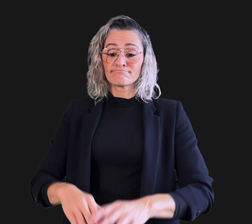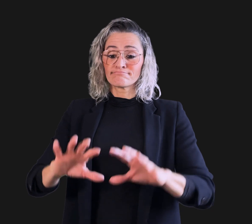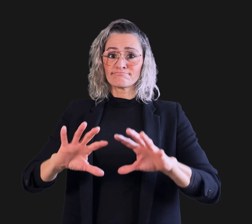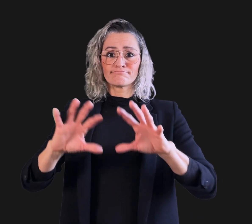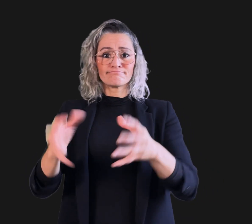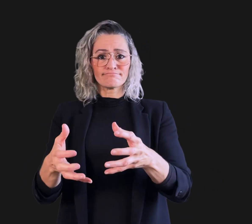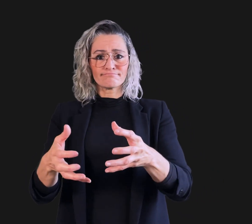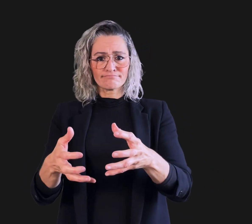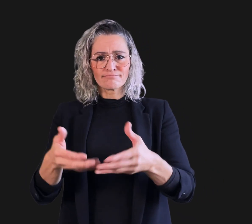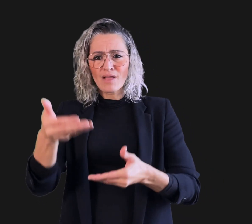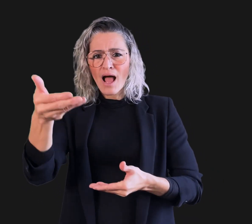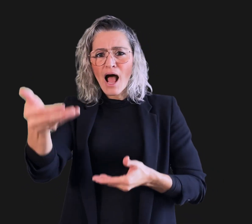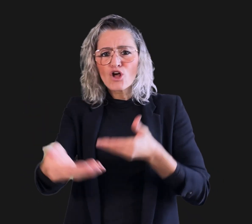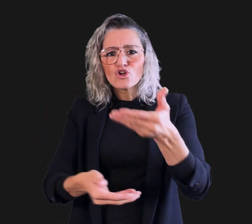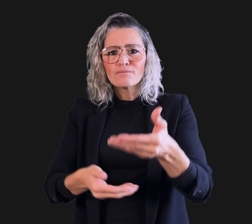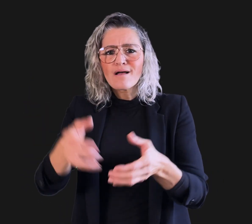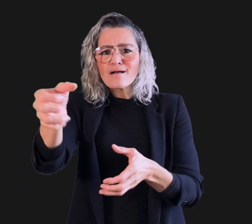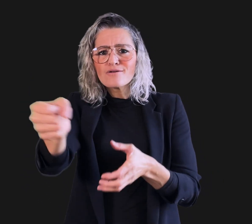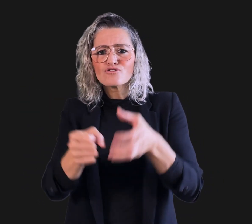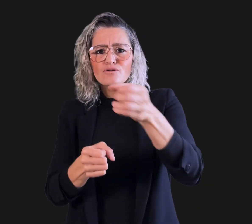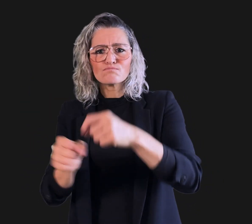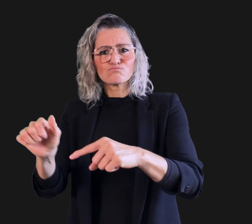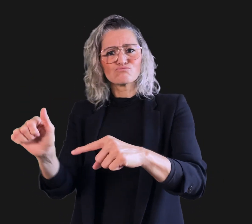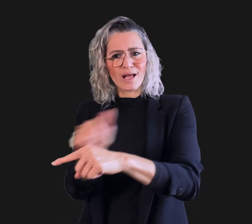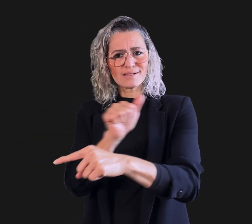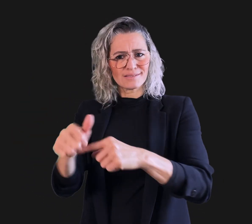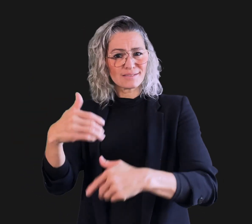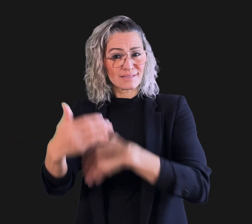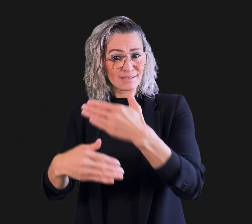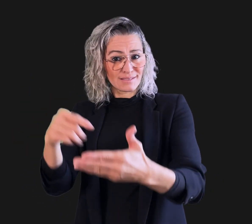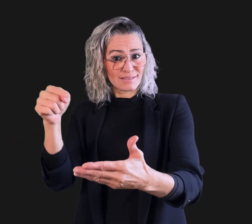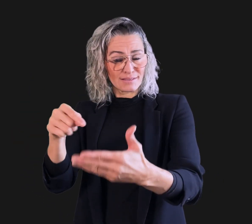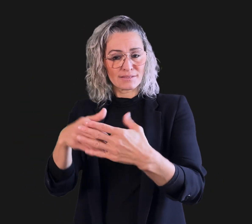Hiring practices